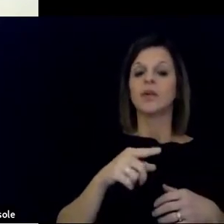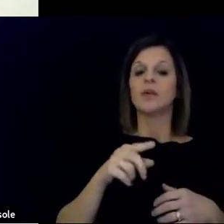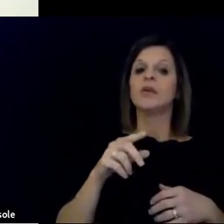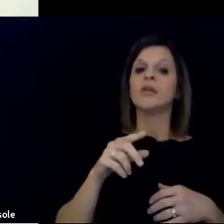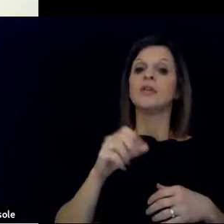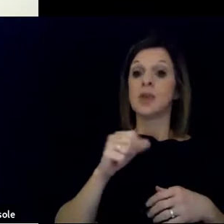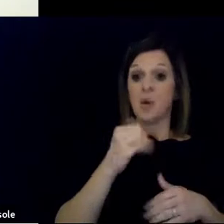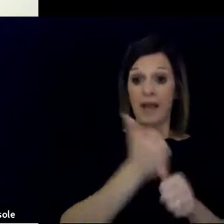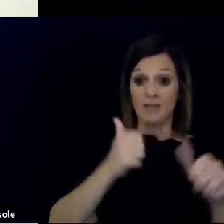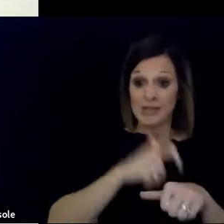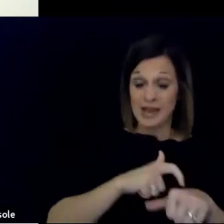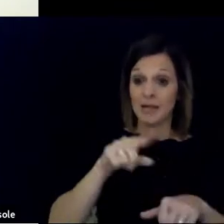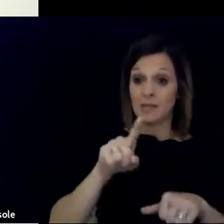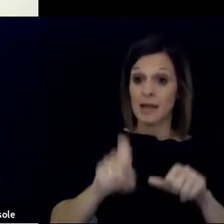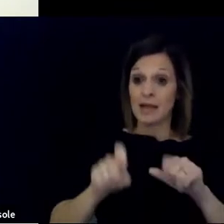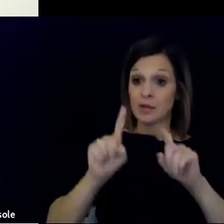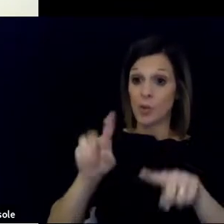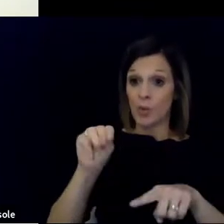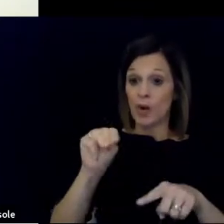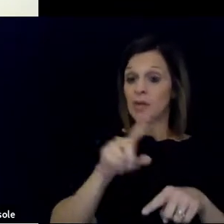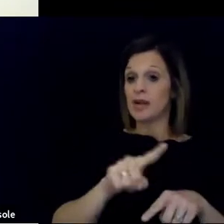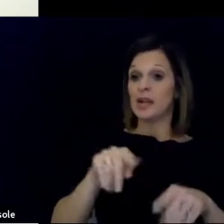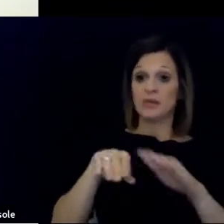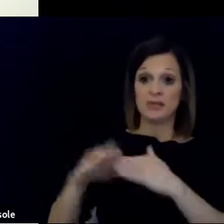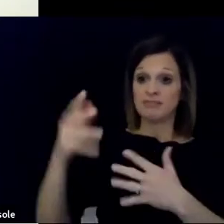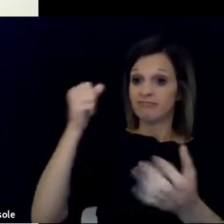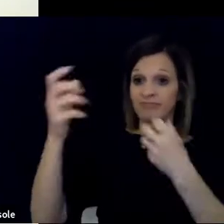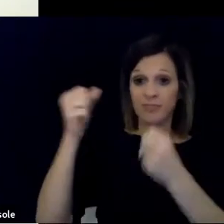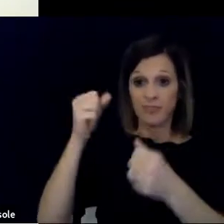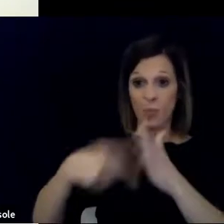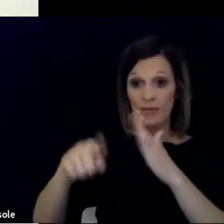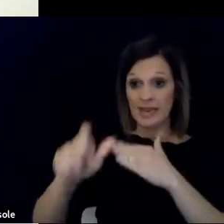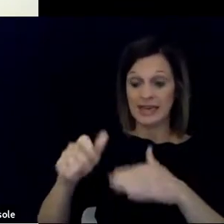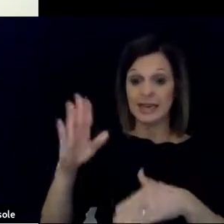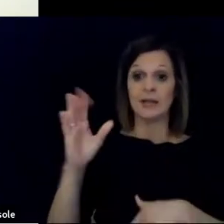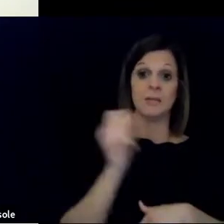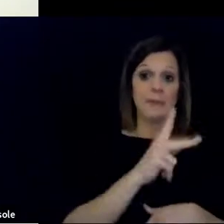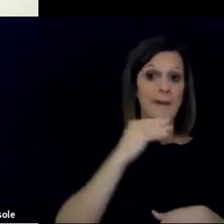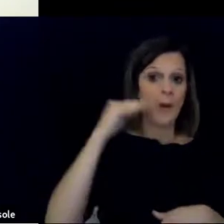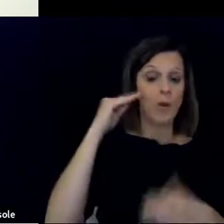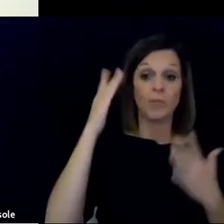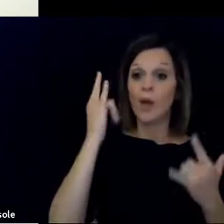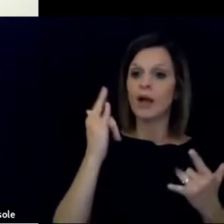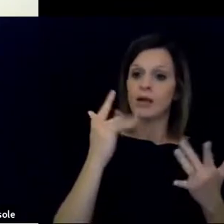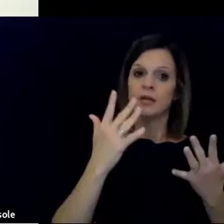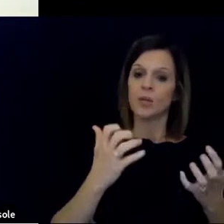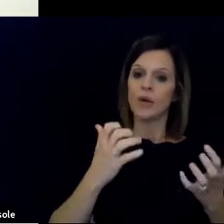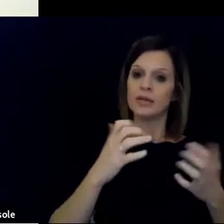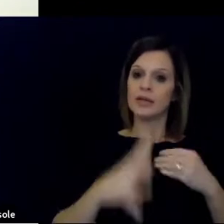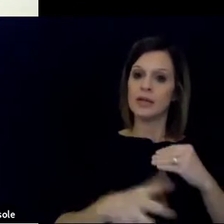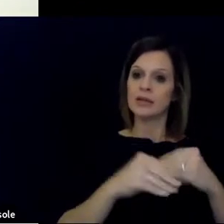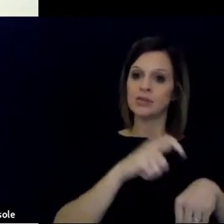that you can change it. Breaking TVs. I've known several kids, who for some reason, really like to break TVs.